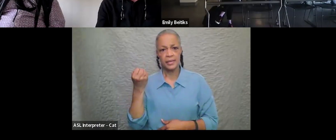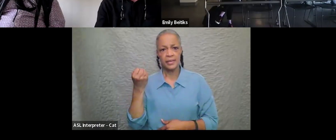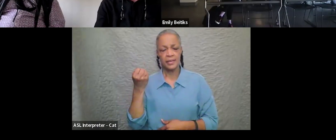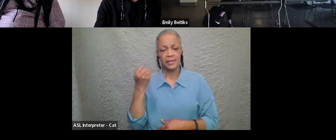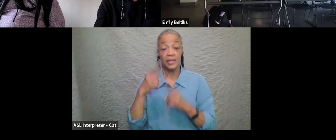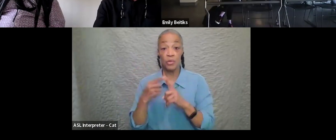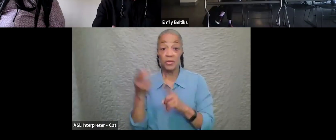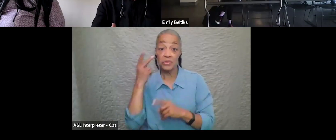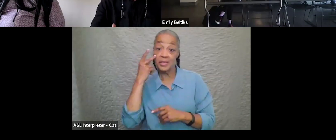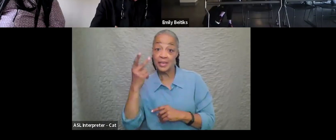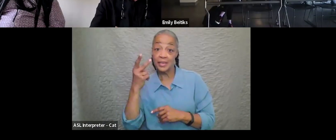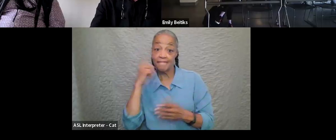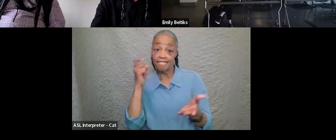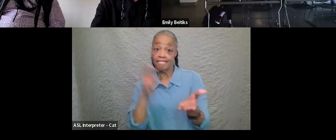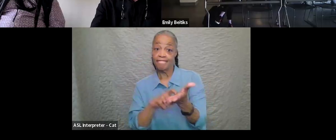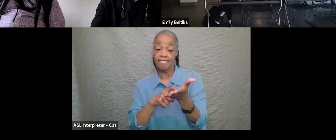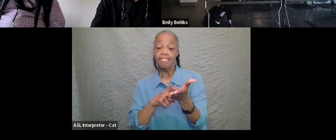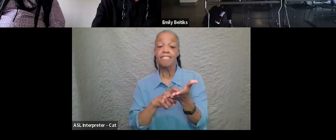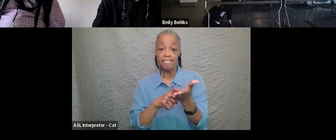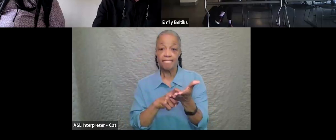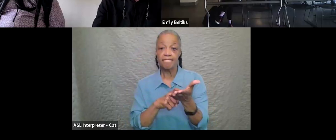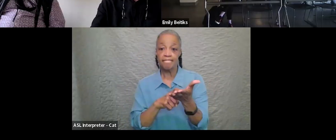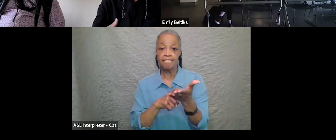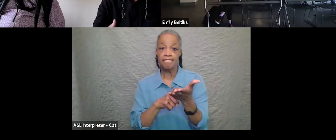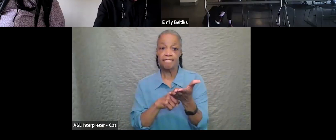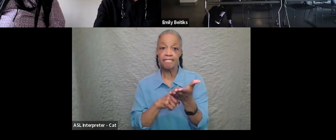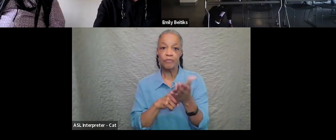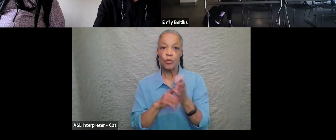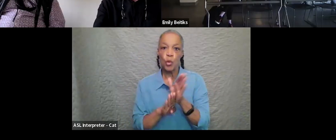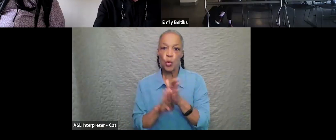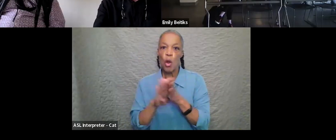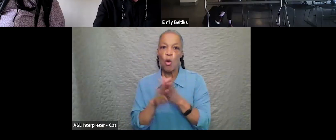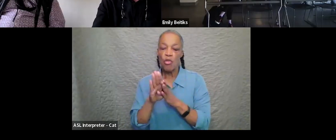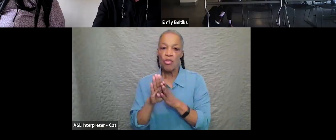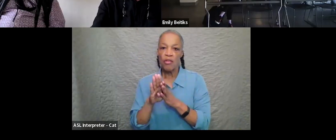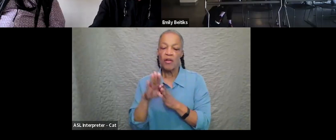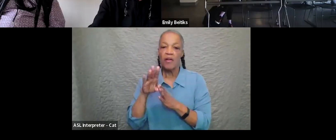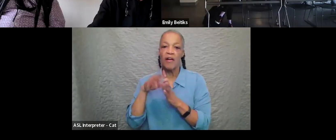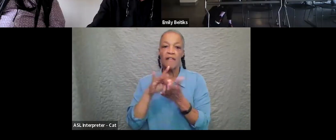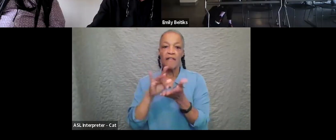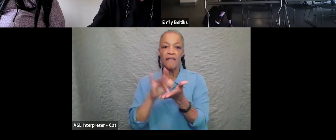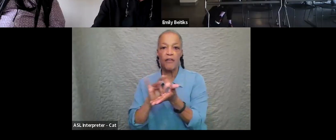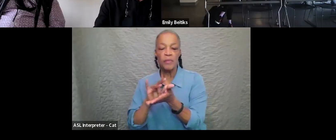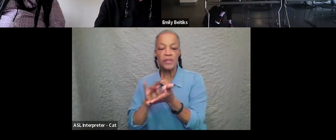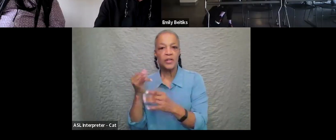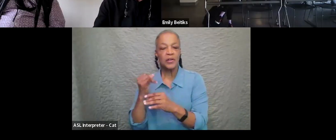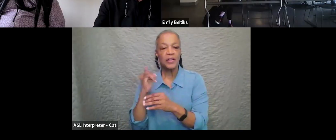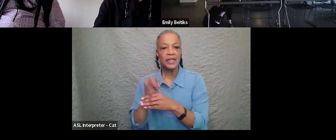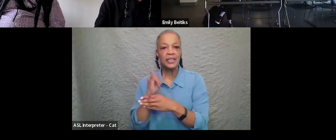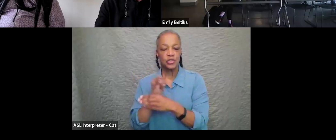to see the enormous growth of the pharmaceutical industry and the, sort of,